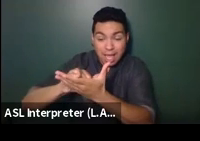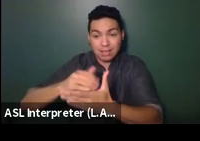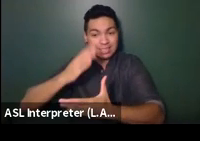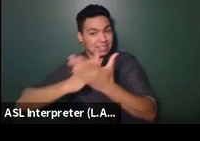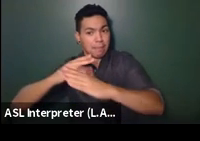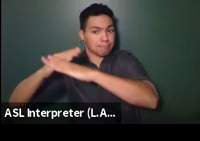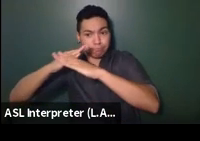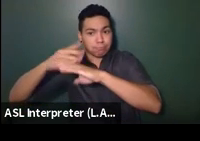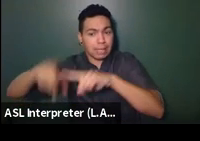Thank you.